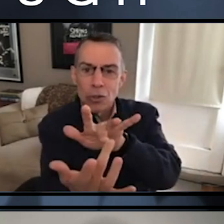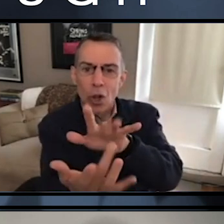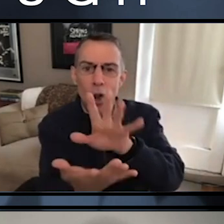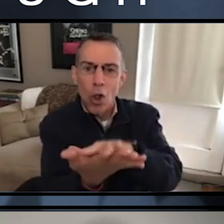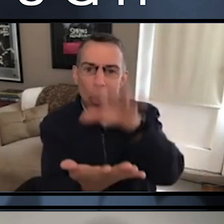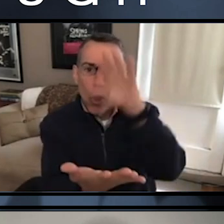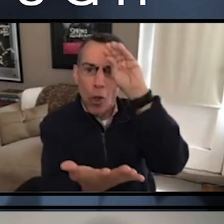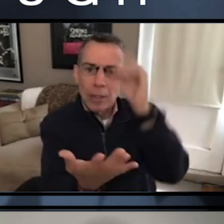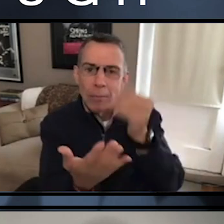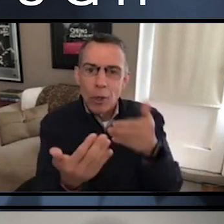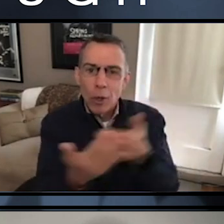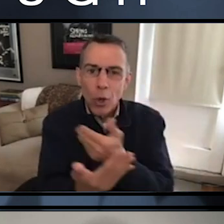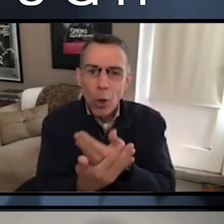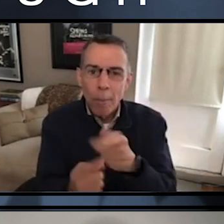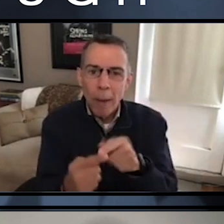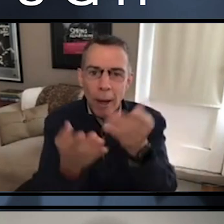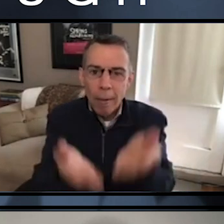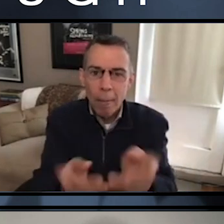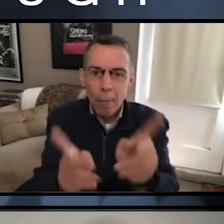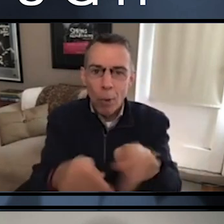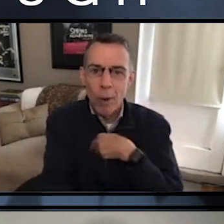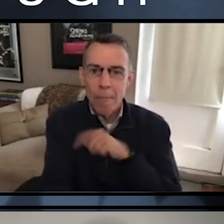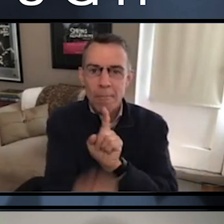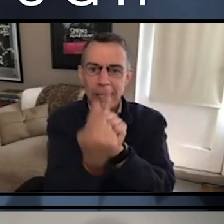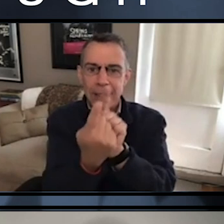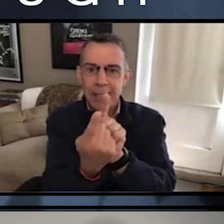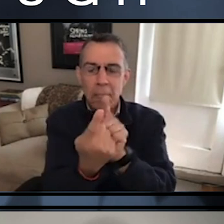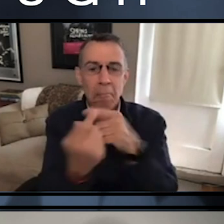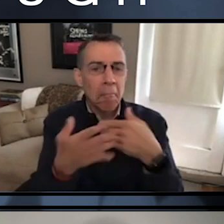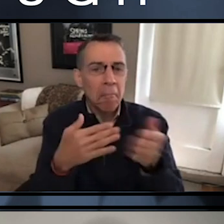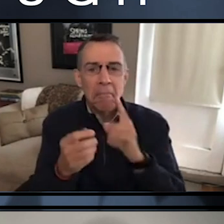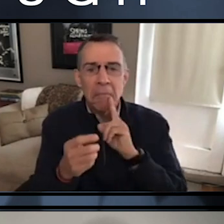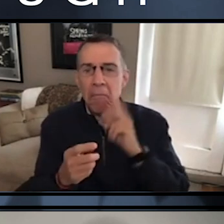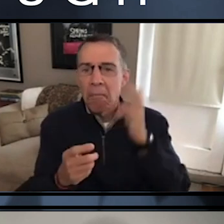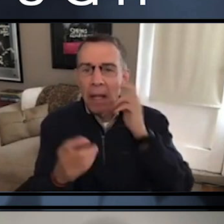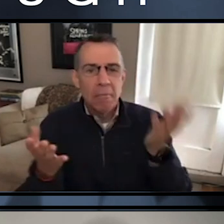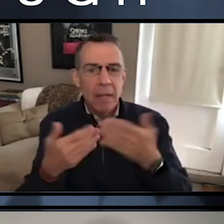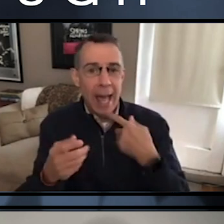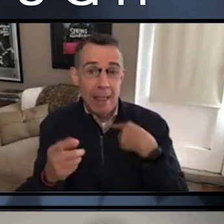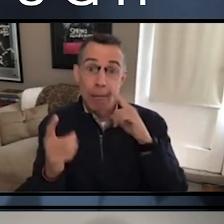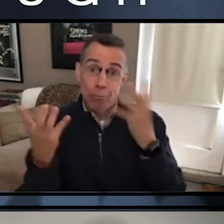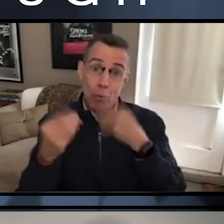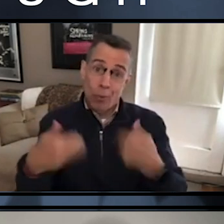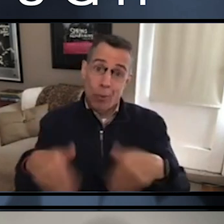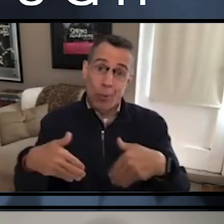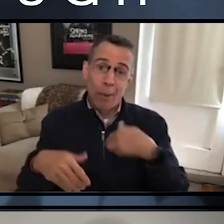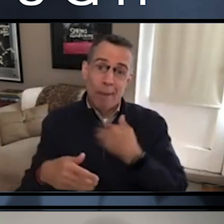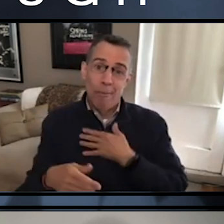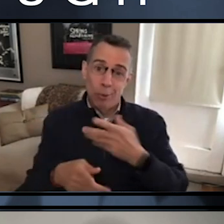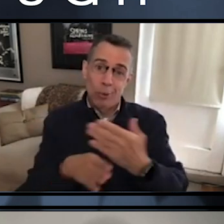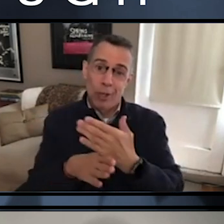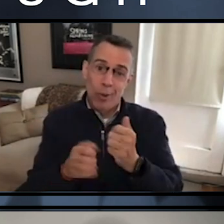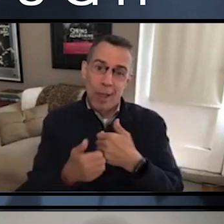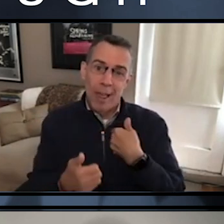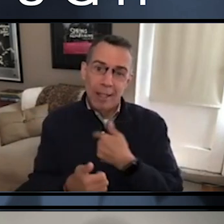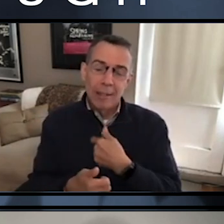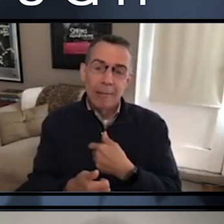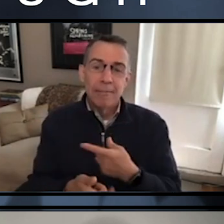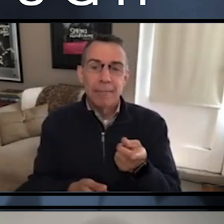about someone else. So that's why I think it's really effective. I think it's beautiful. So I'm glad you're sharing it with us. And I want to talk